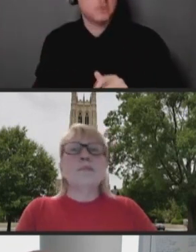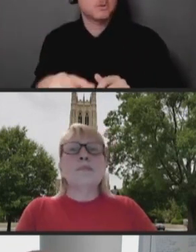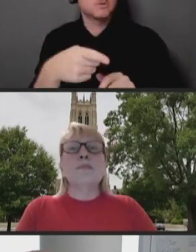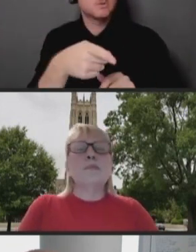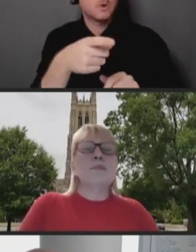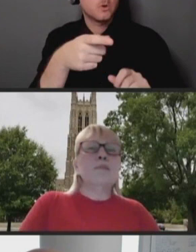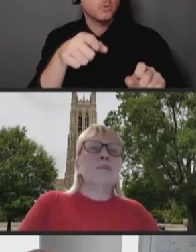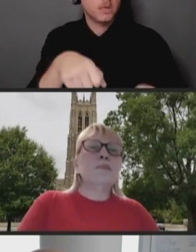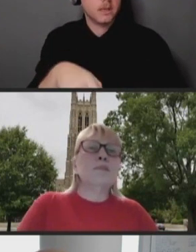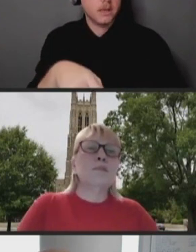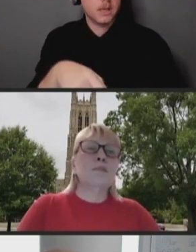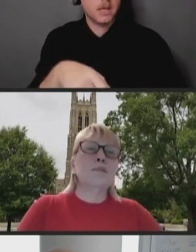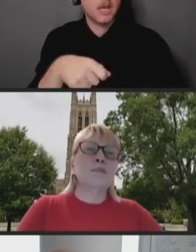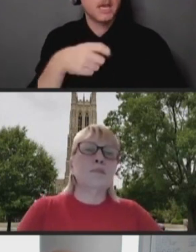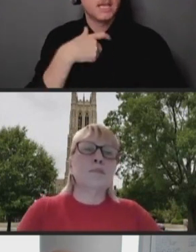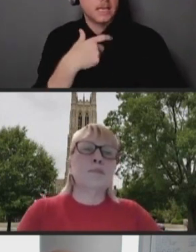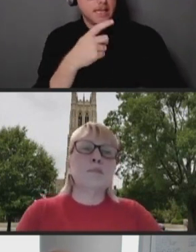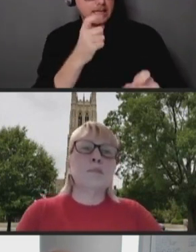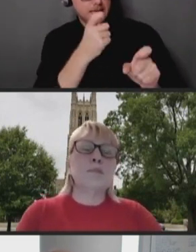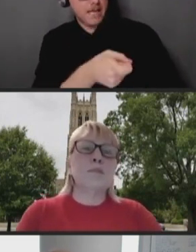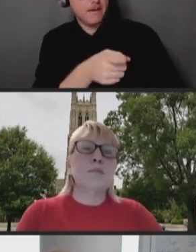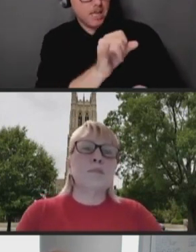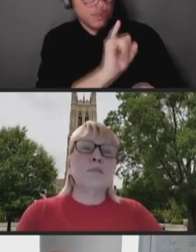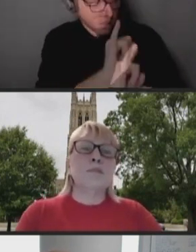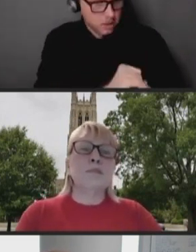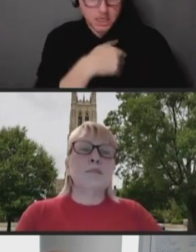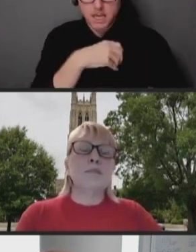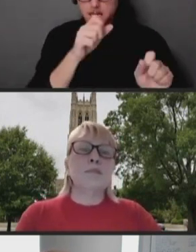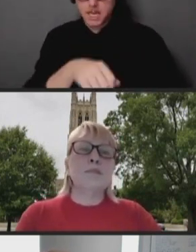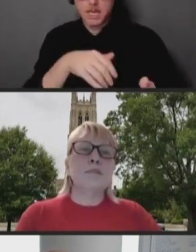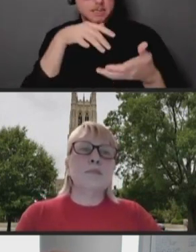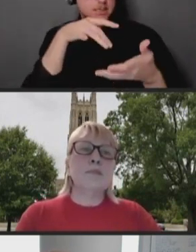We can actually give them an infection, too, to study infection versus vaccine.